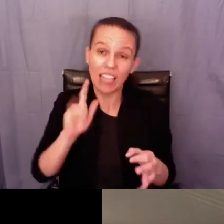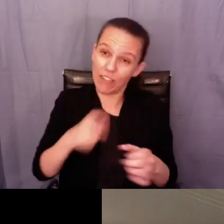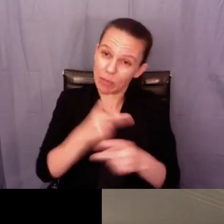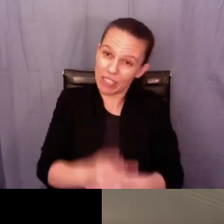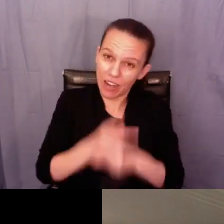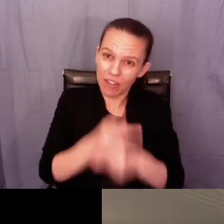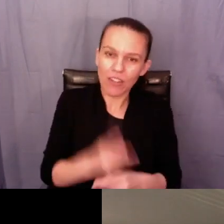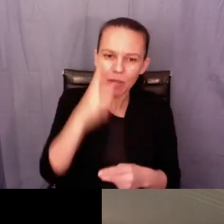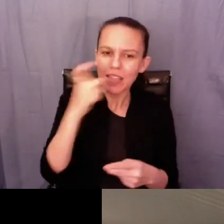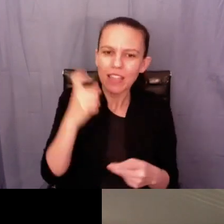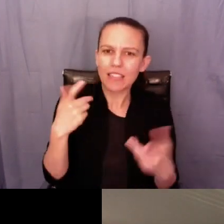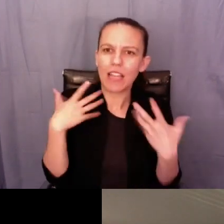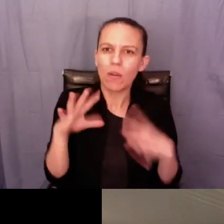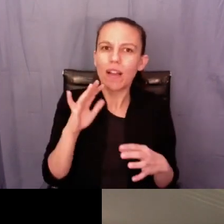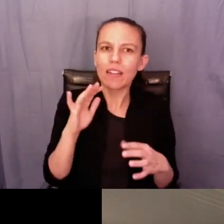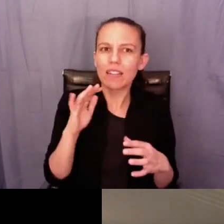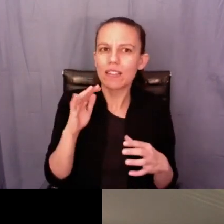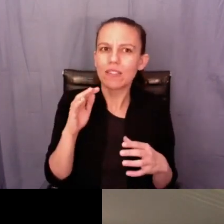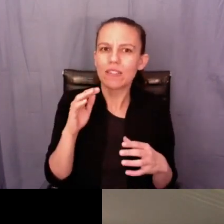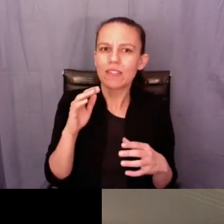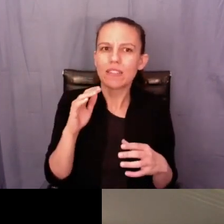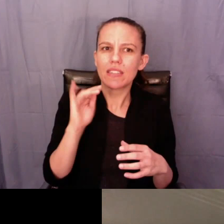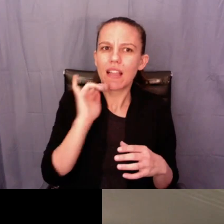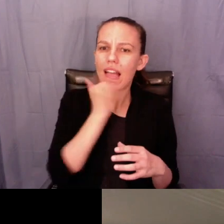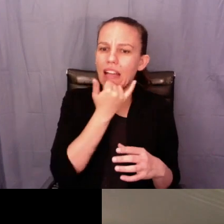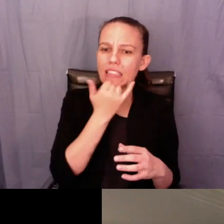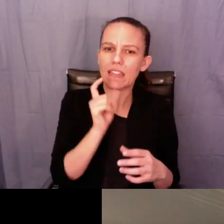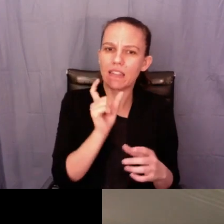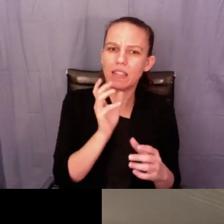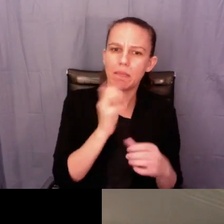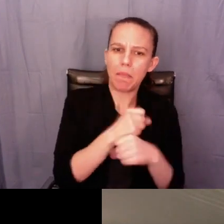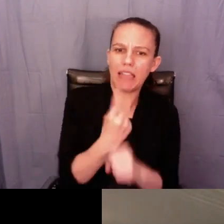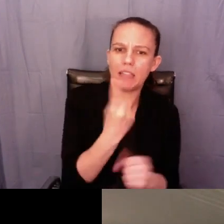leaving something as topical when i don't want it to be topical say.